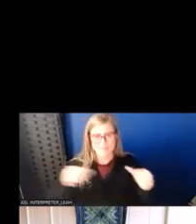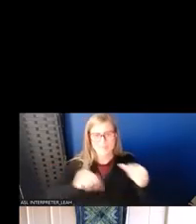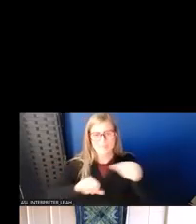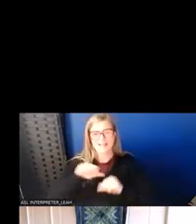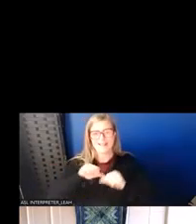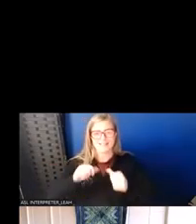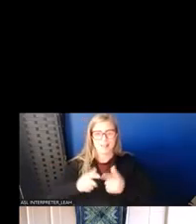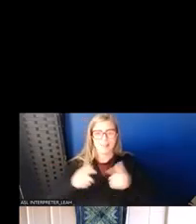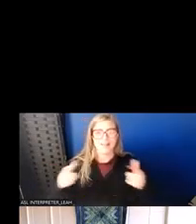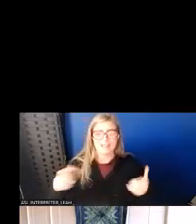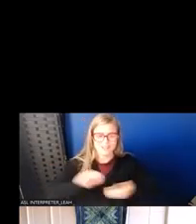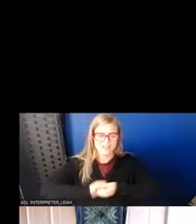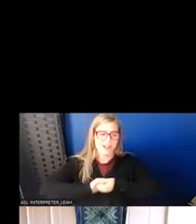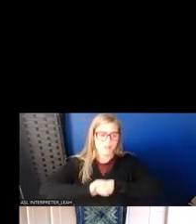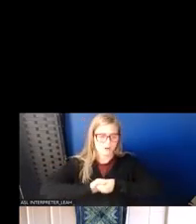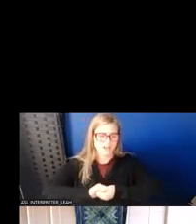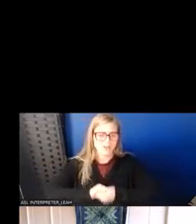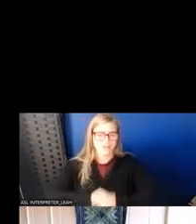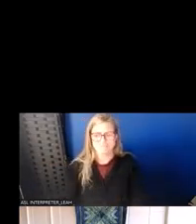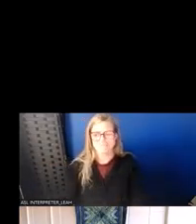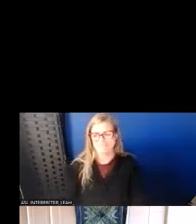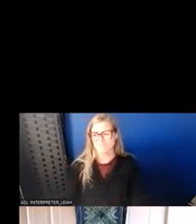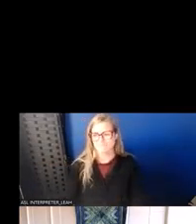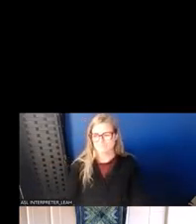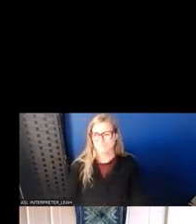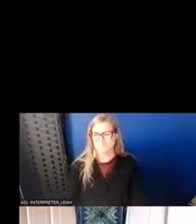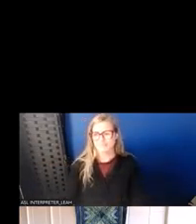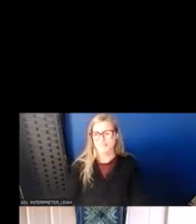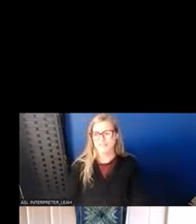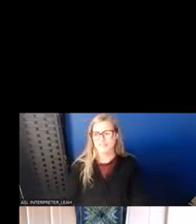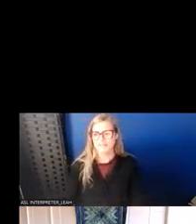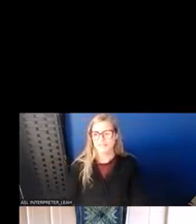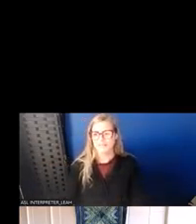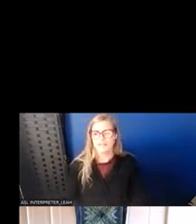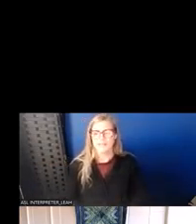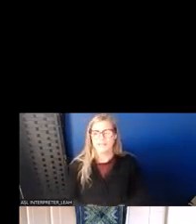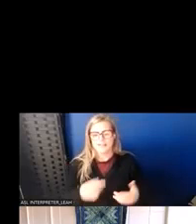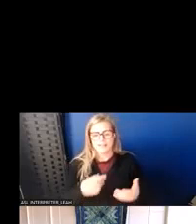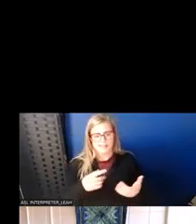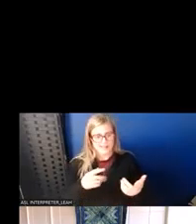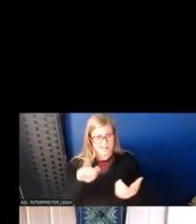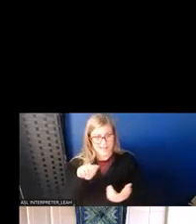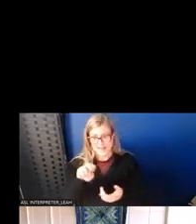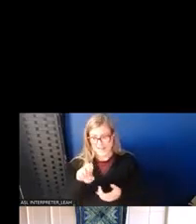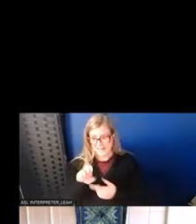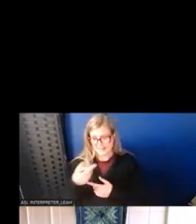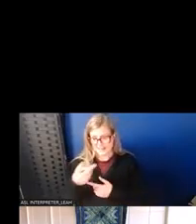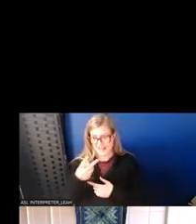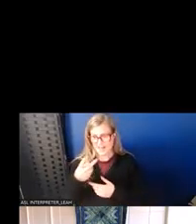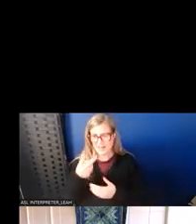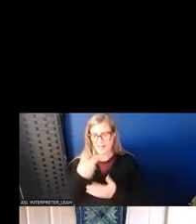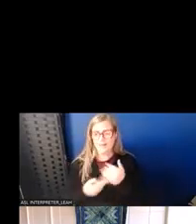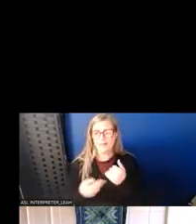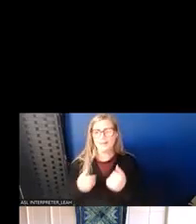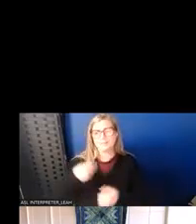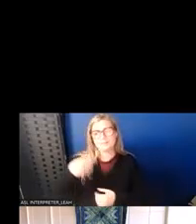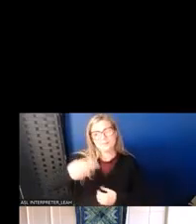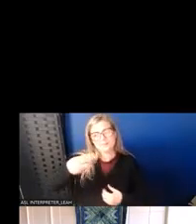Next slide. Anne and I both have a little history of studying networks,